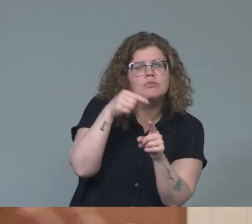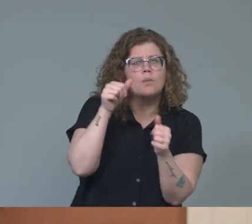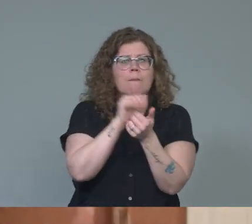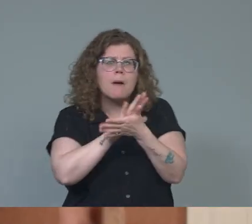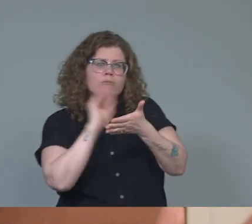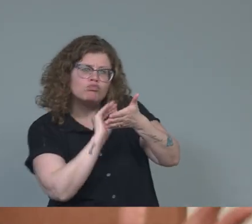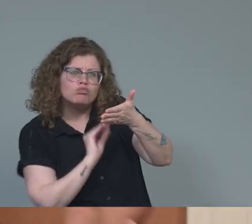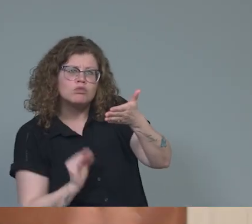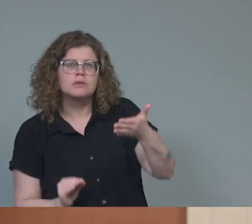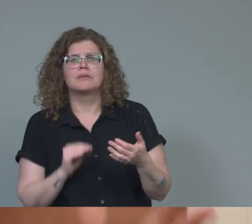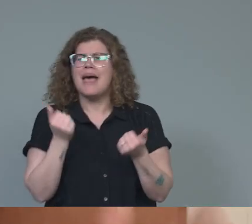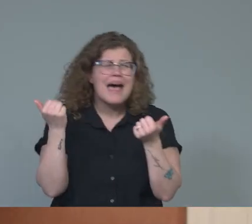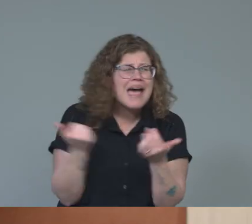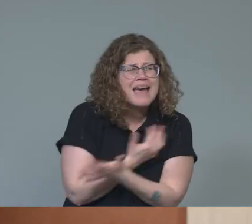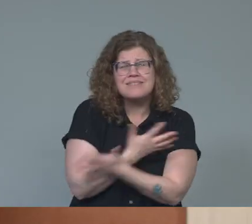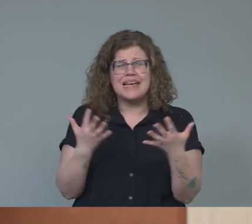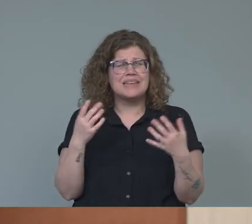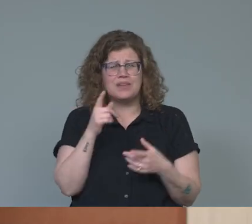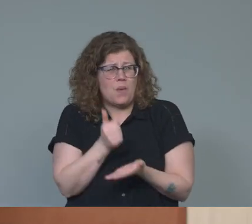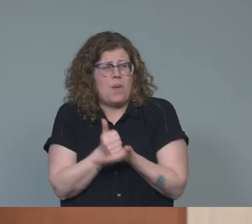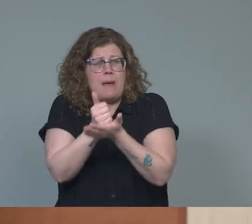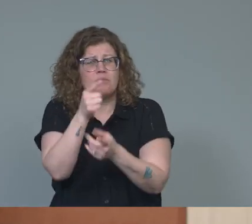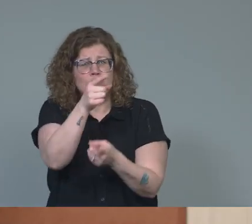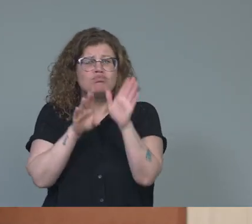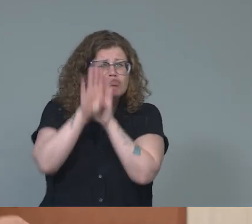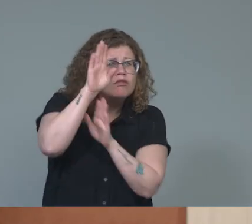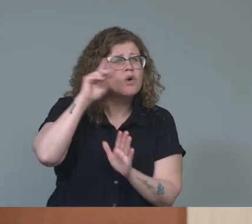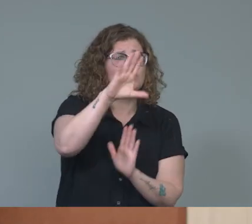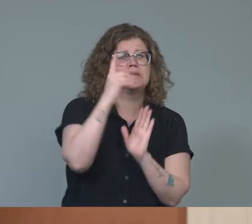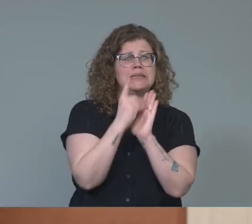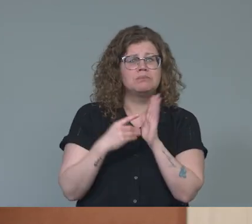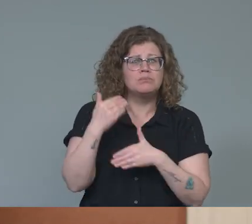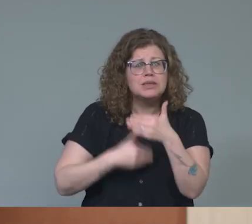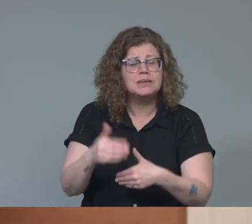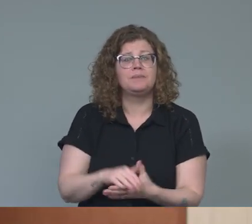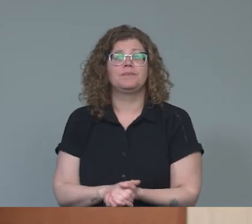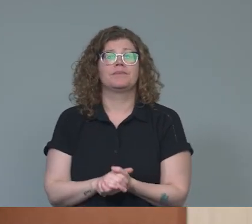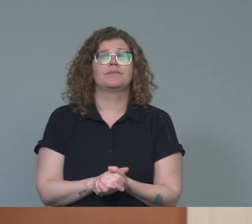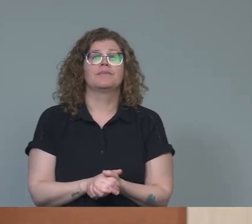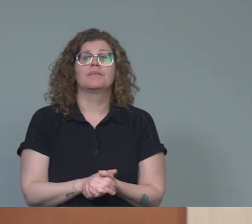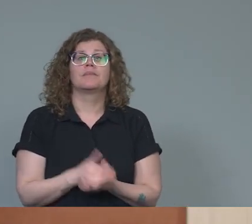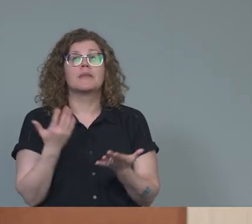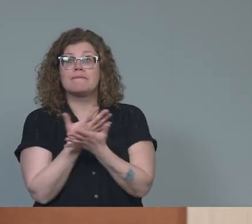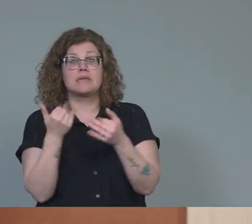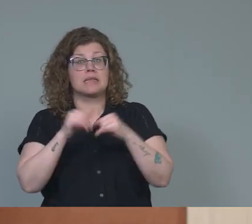unless it's a big budget project. So in the meantime, if your budget isn't quite that big yet